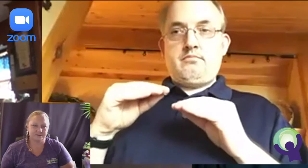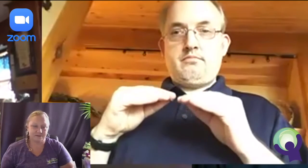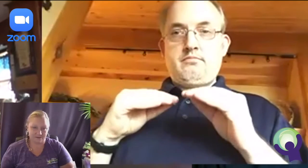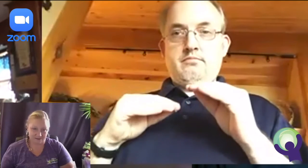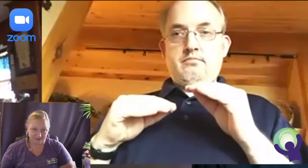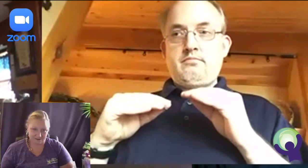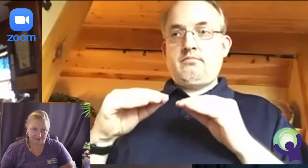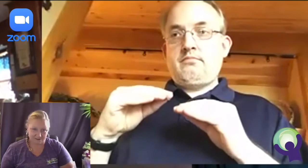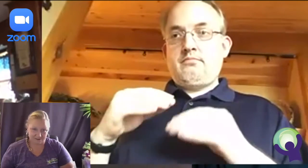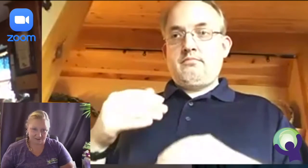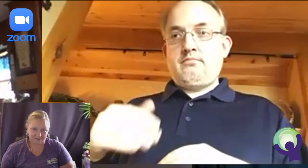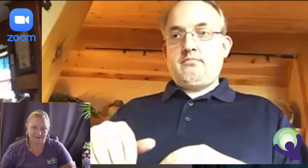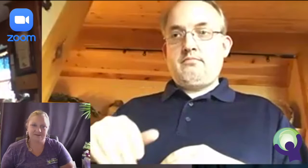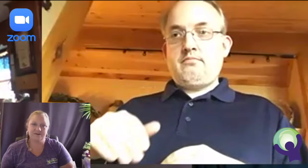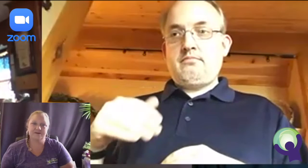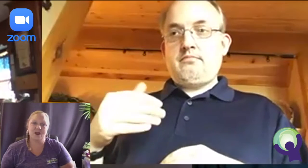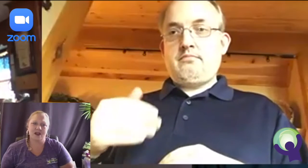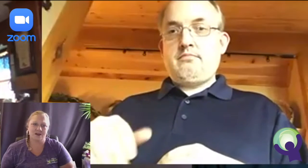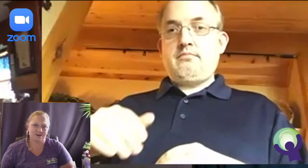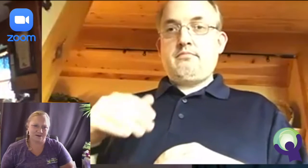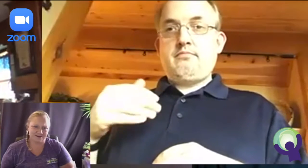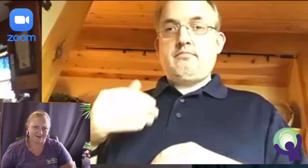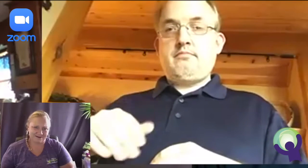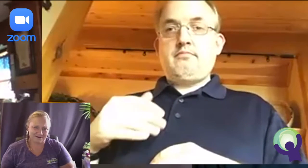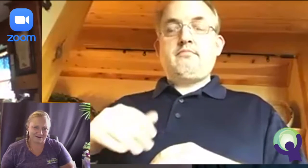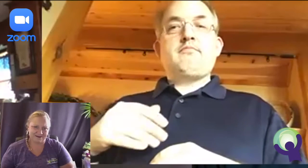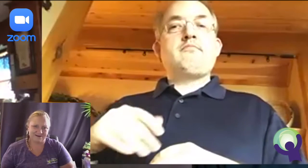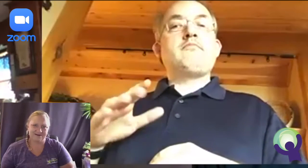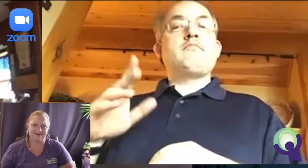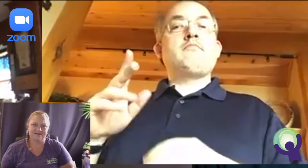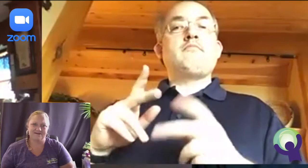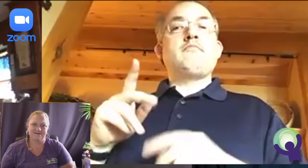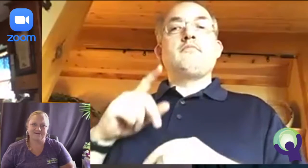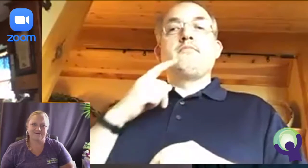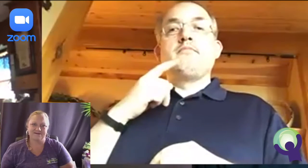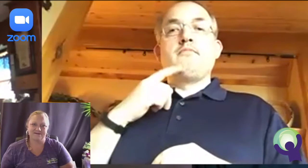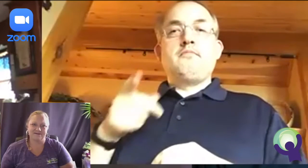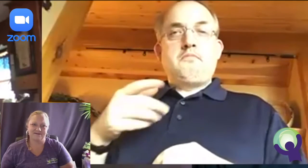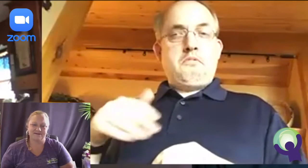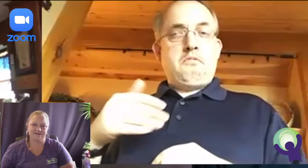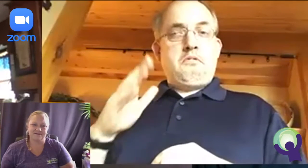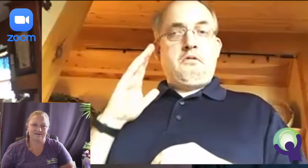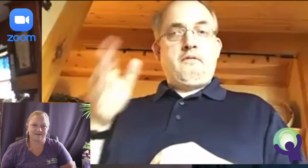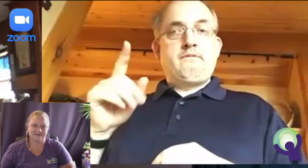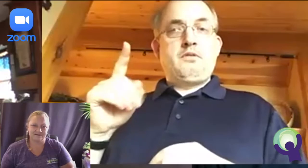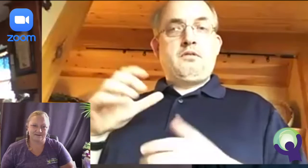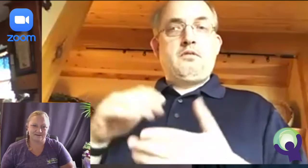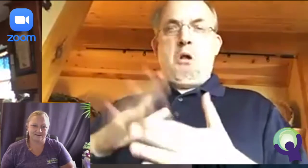and so I'm still needing to budget here and to be very mindful of where I spend my money